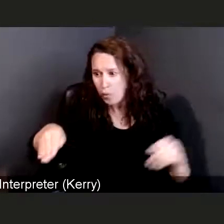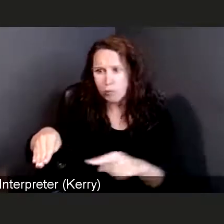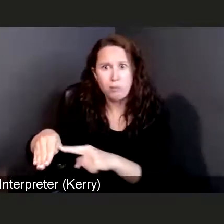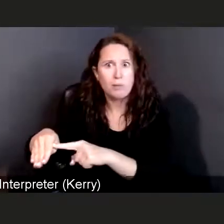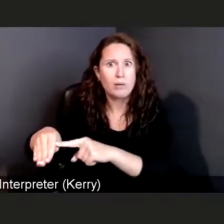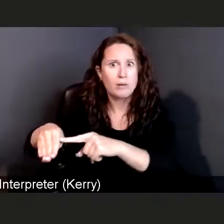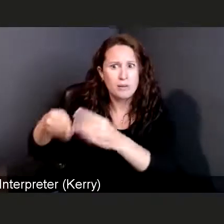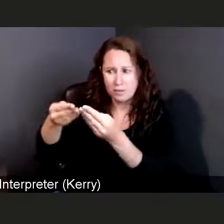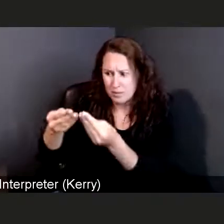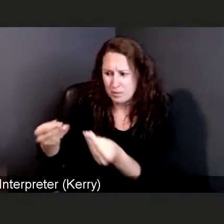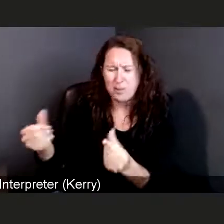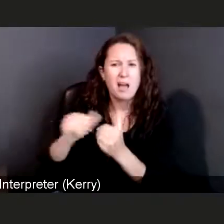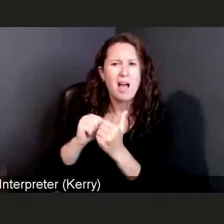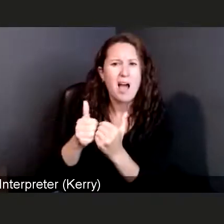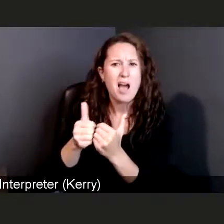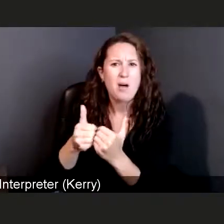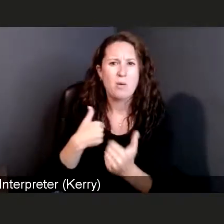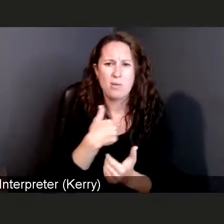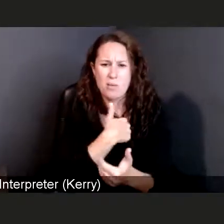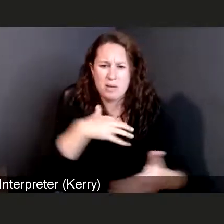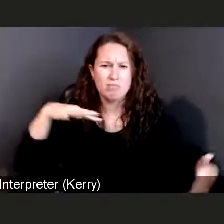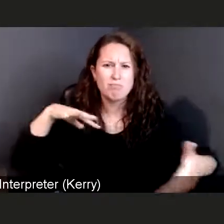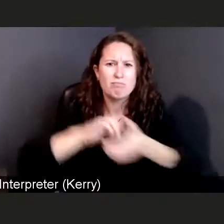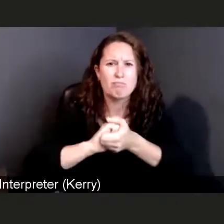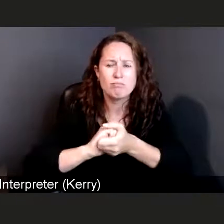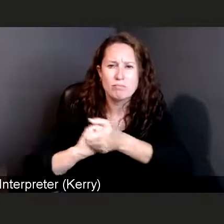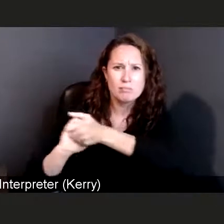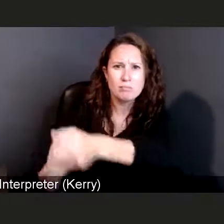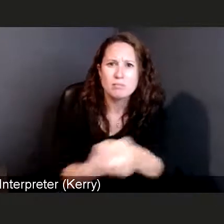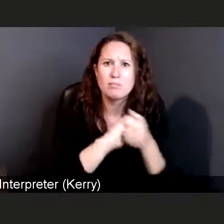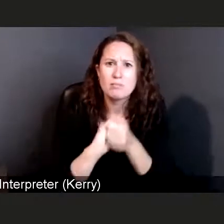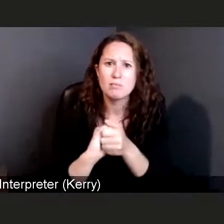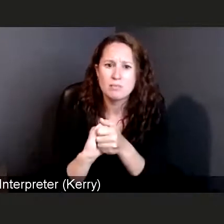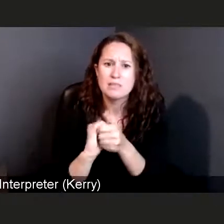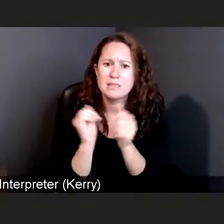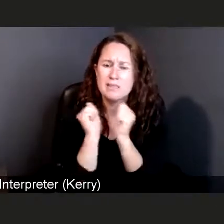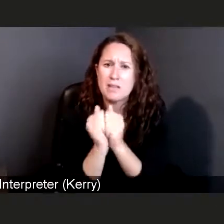We banded together, we made sure we did the three W's.